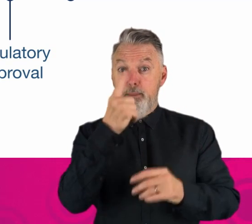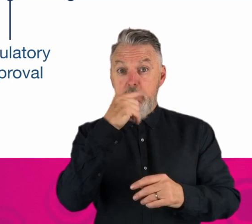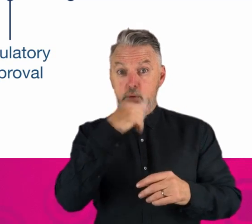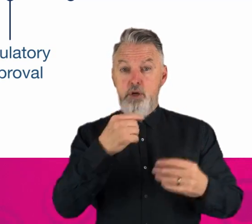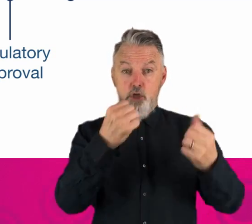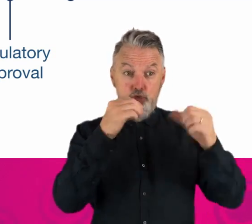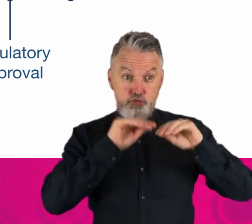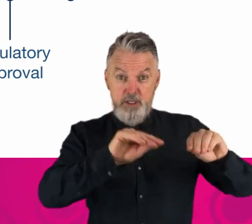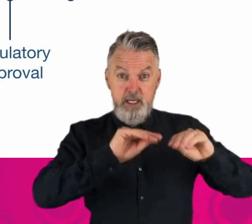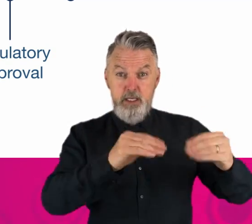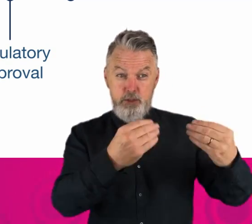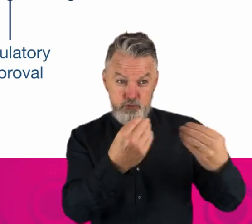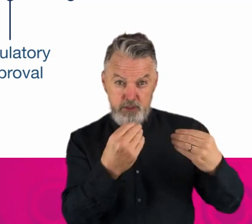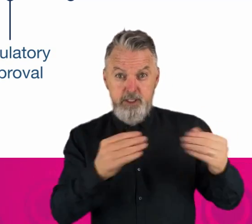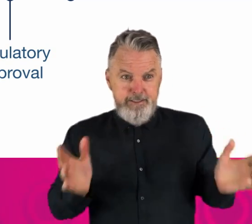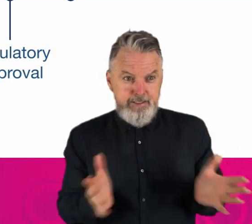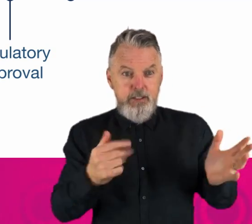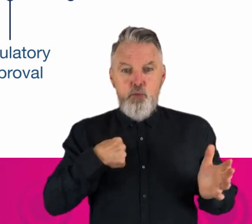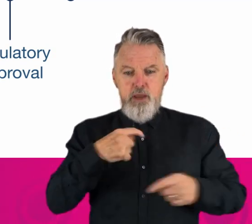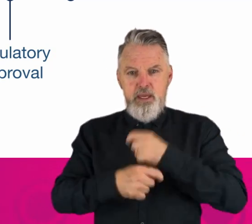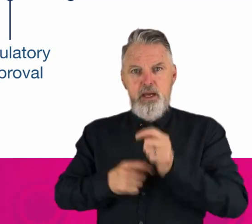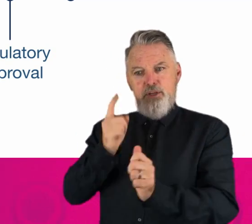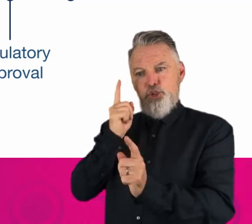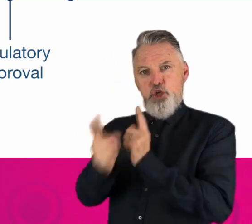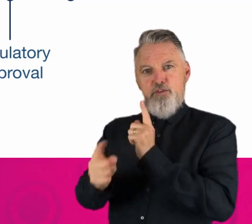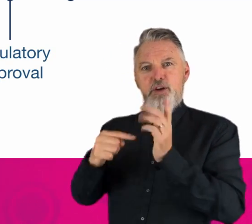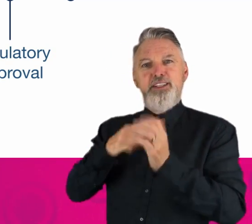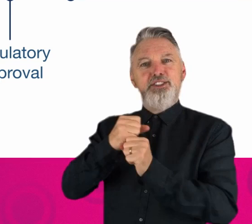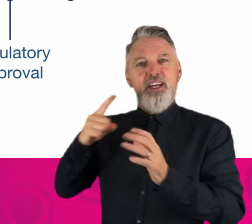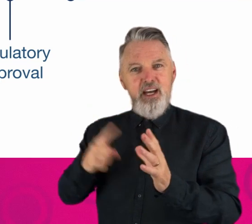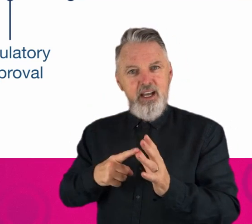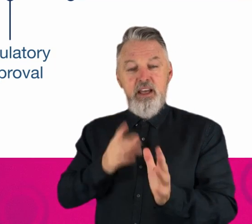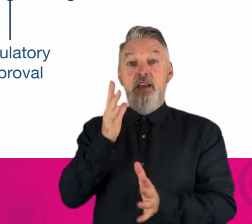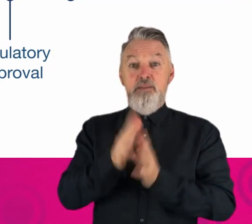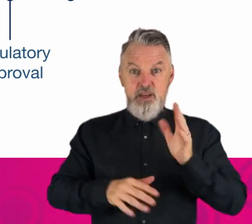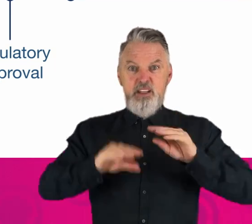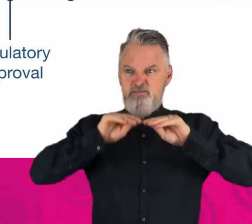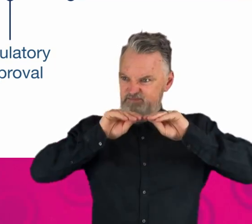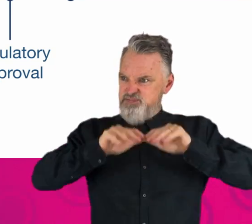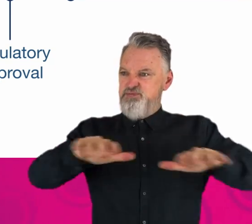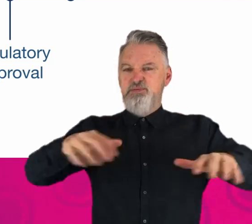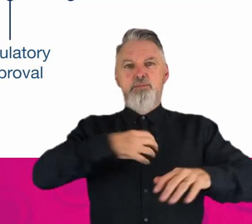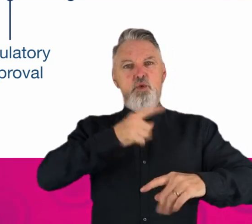while we get TGA certified. This will lead to accelerated market adoption of the clinical device